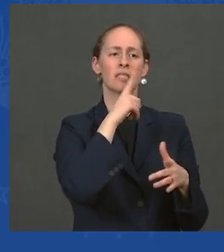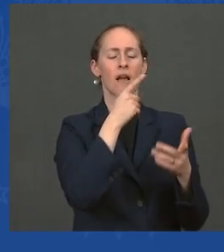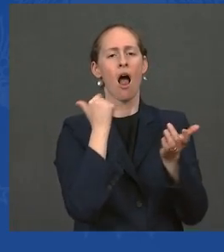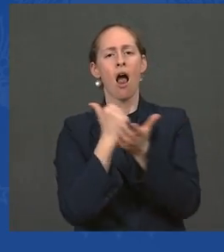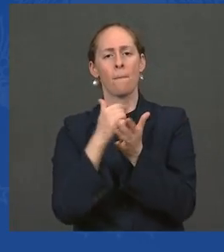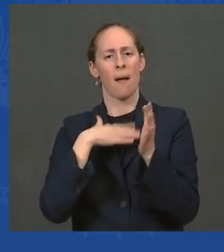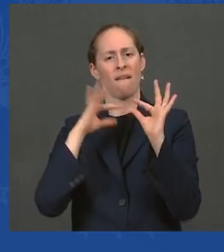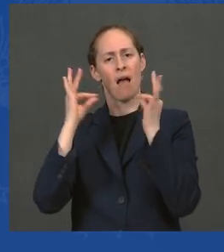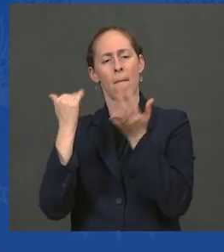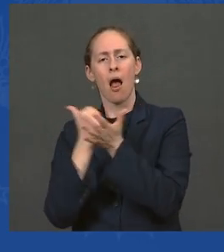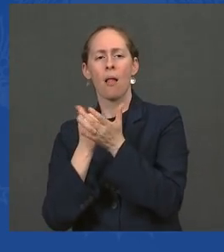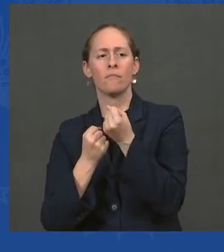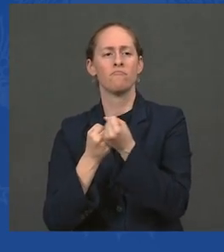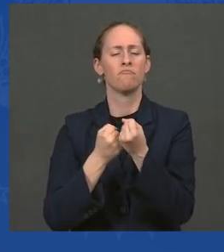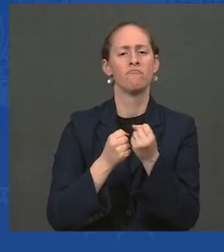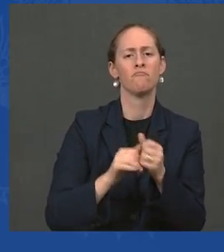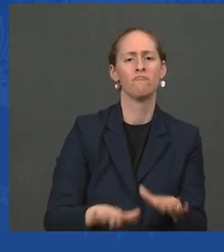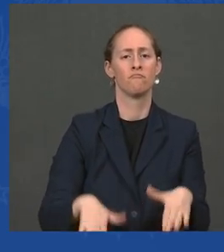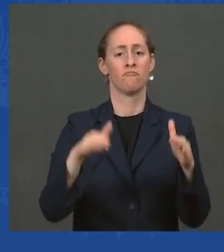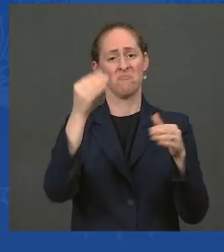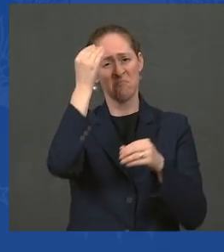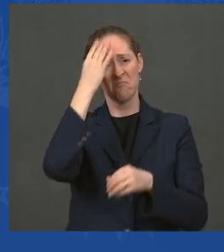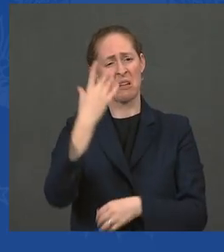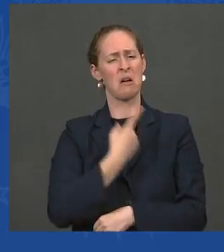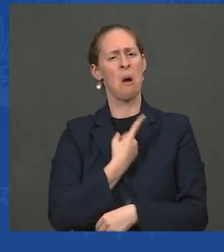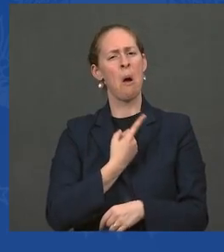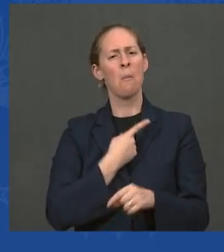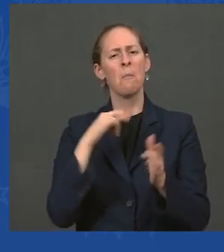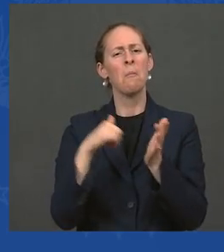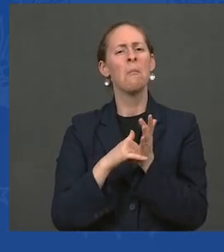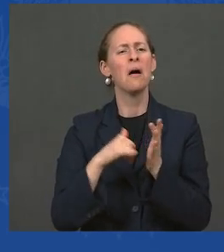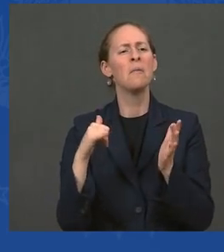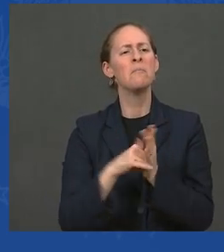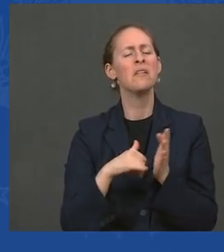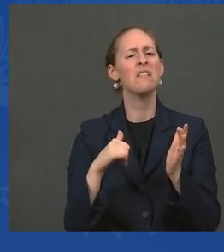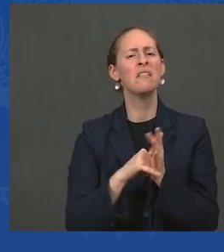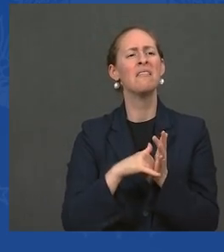But I couldn't have done it. So, I understand. How in God's name do people make it?